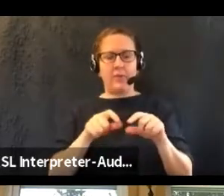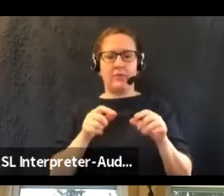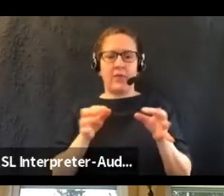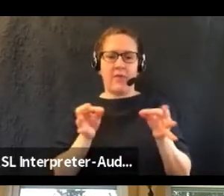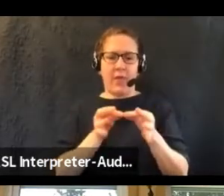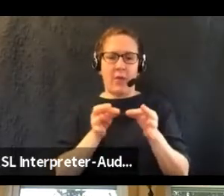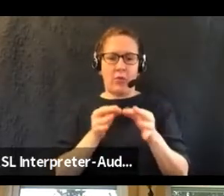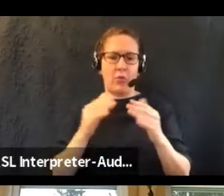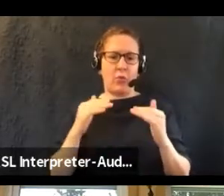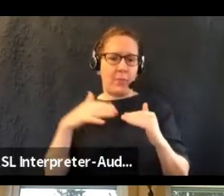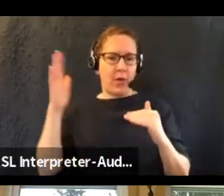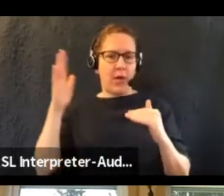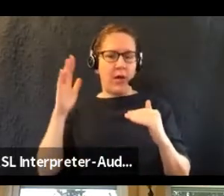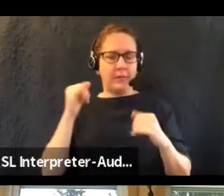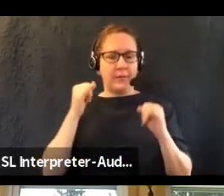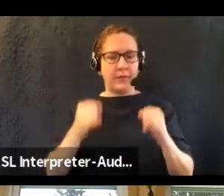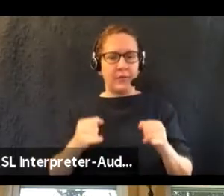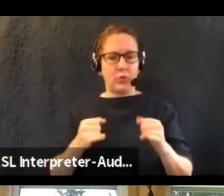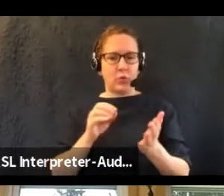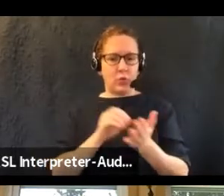an individual student for the work that we do.